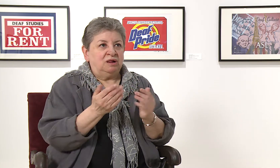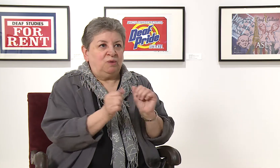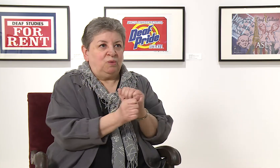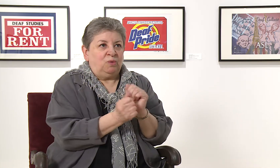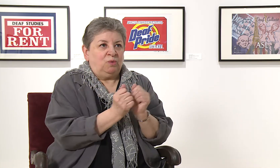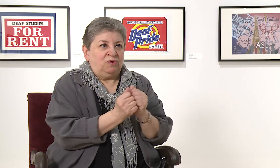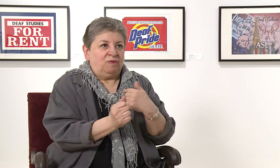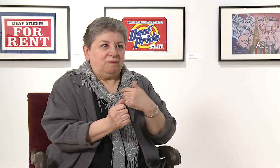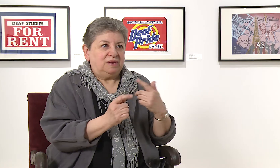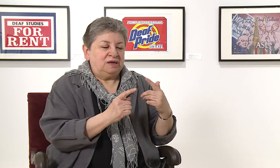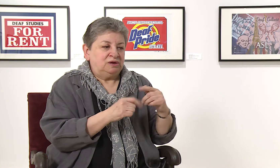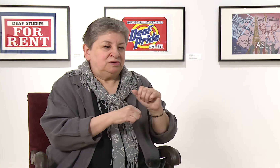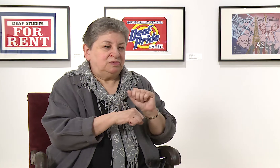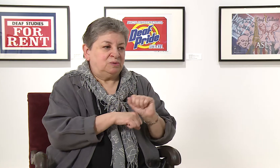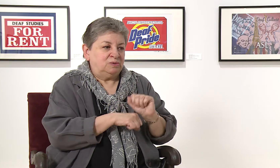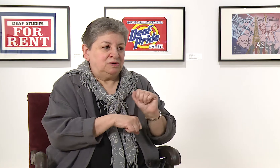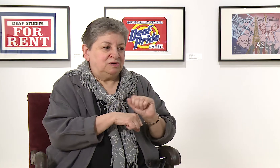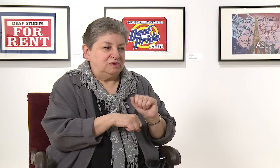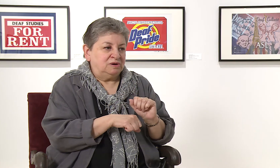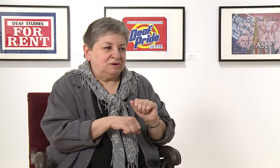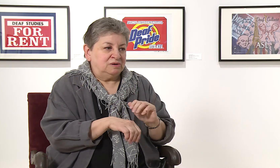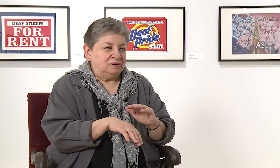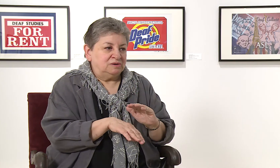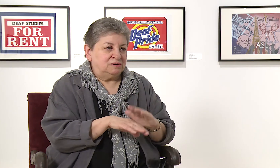that she was planning to work on.